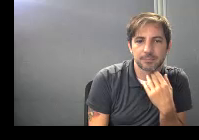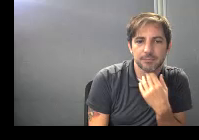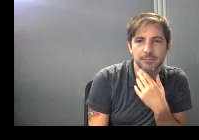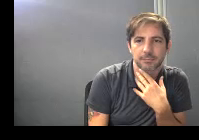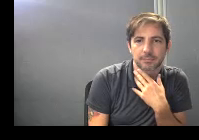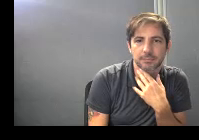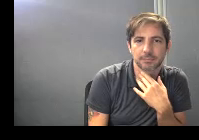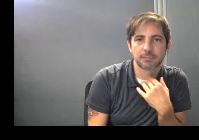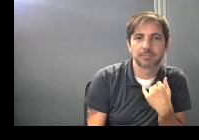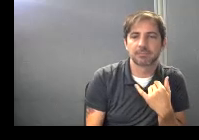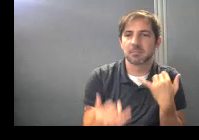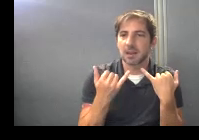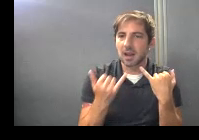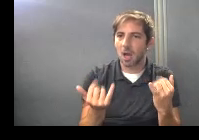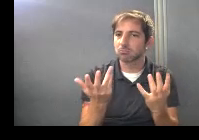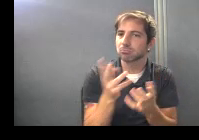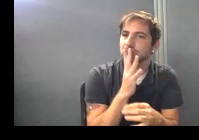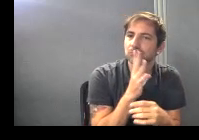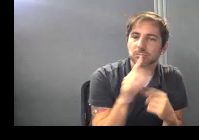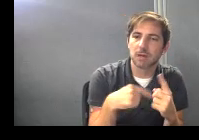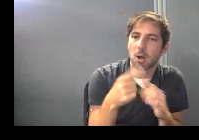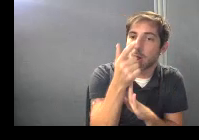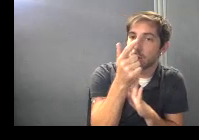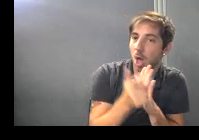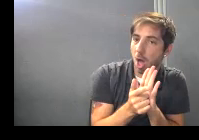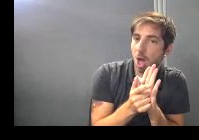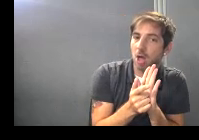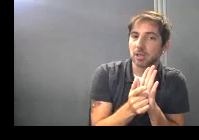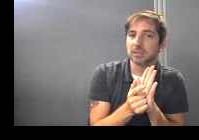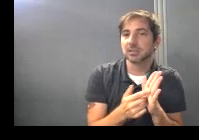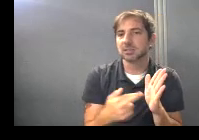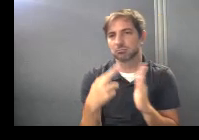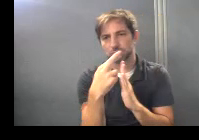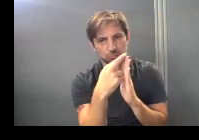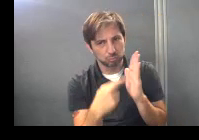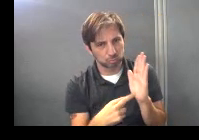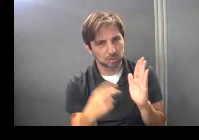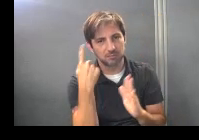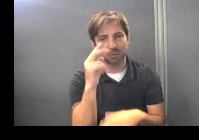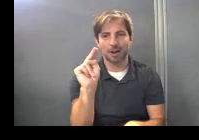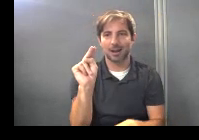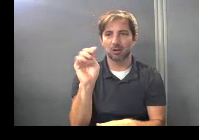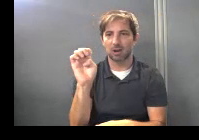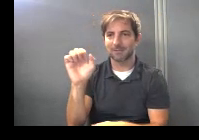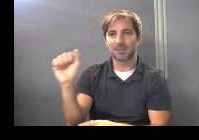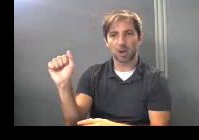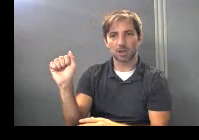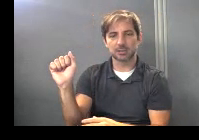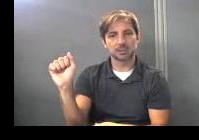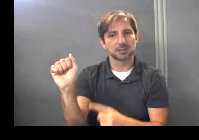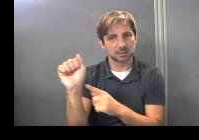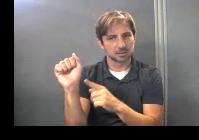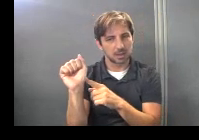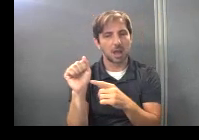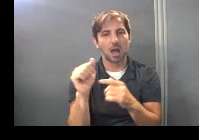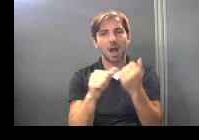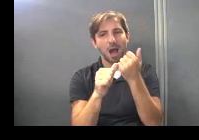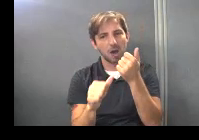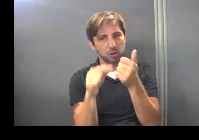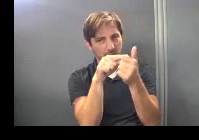THE LAWS AND THE REGULATIONS FOR THE NATIONAL ENDOWMENT FOR THE ARTS UNDER THESE LAWS.